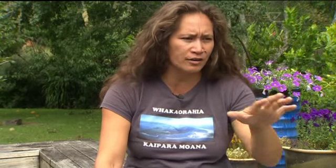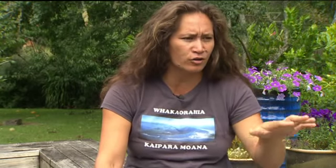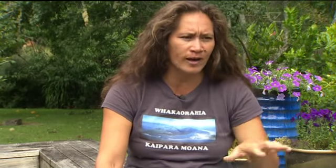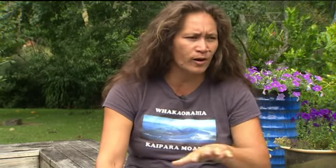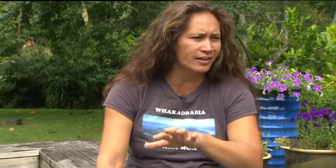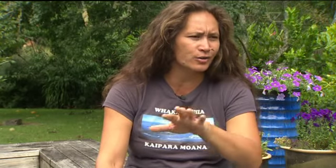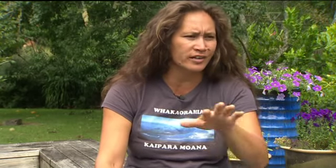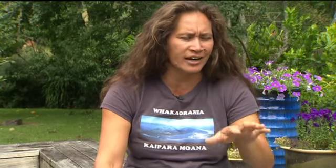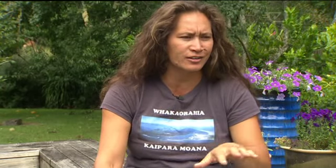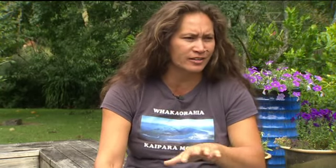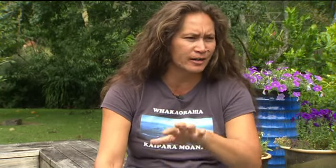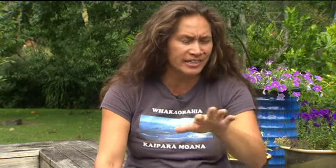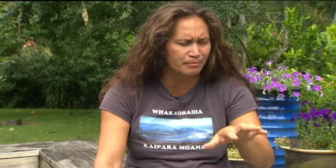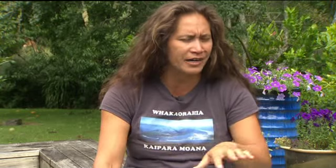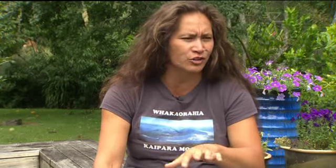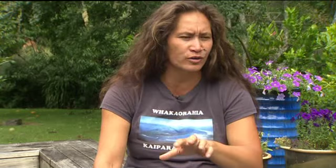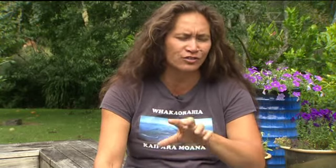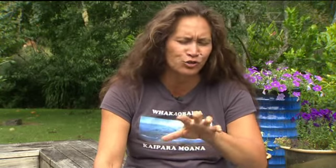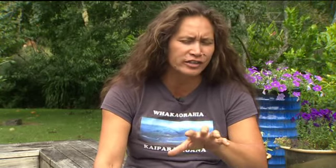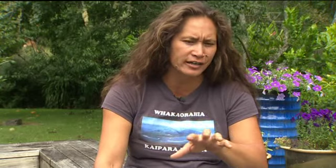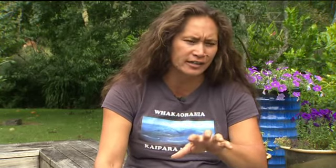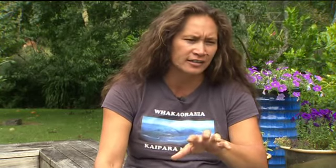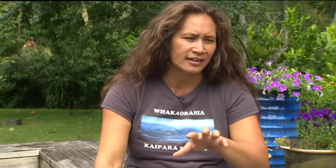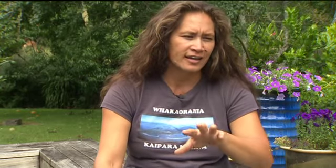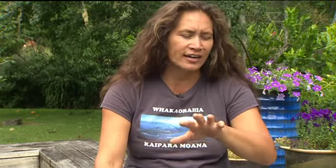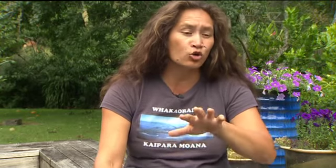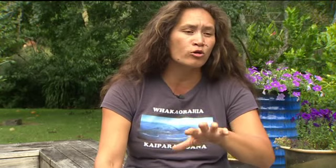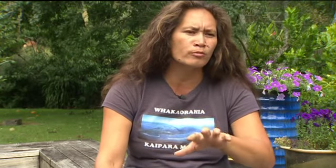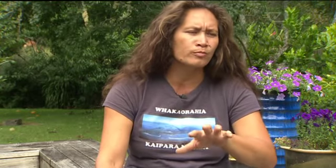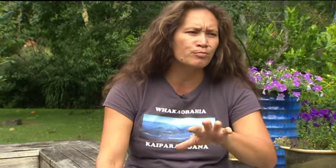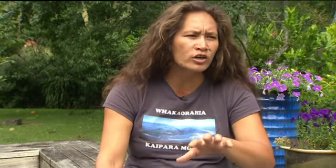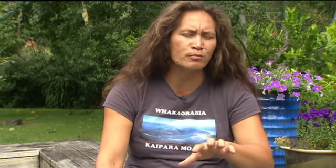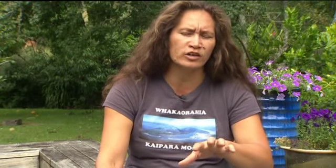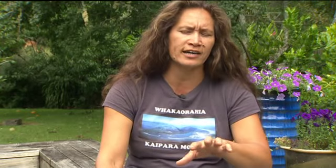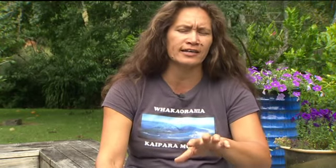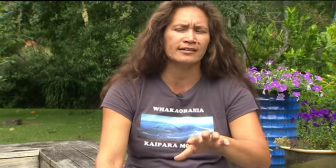We have lots of relations between us that are hearing impaired.